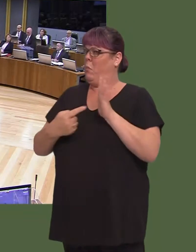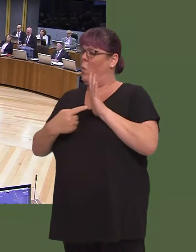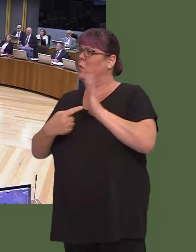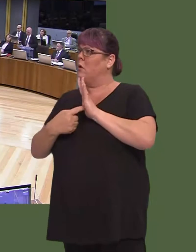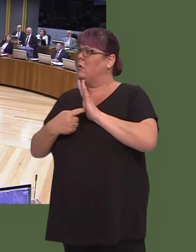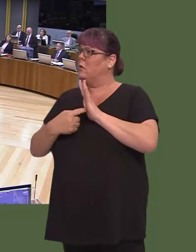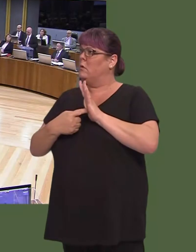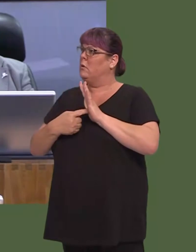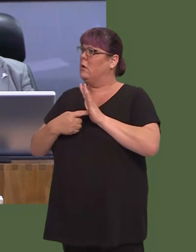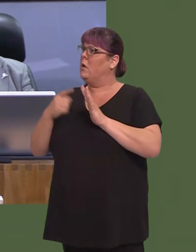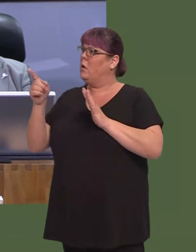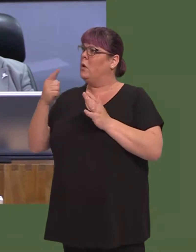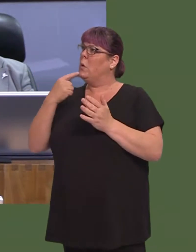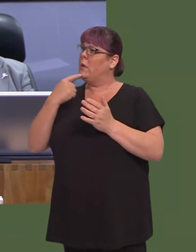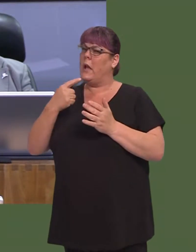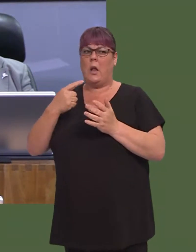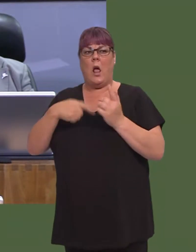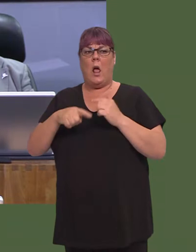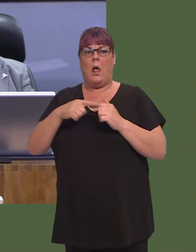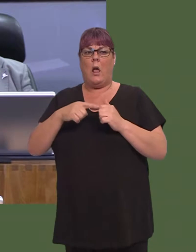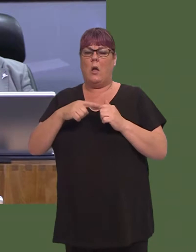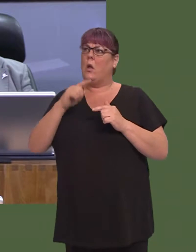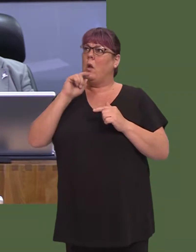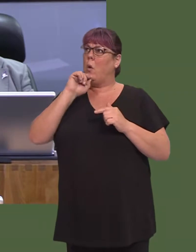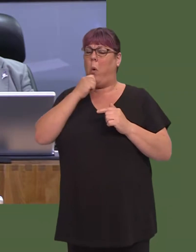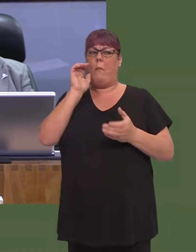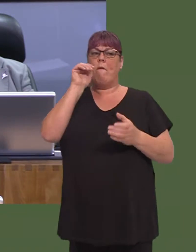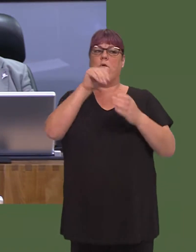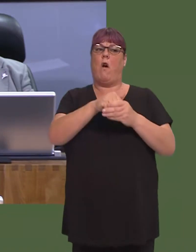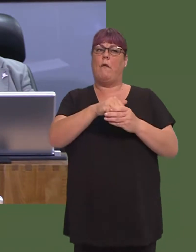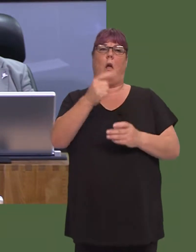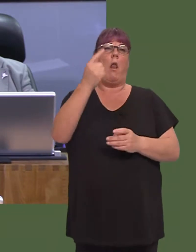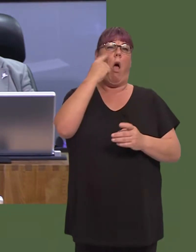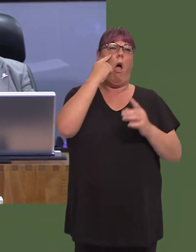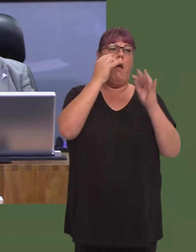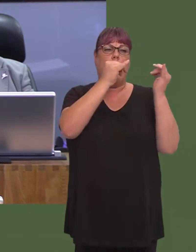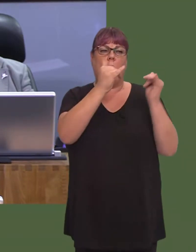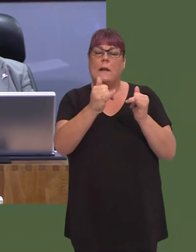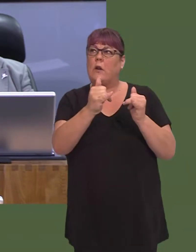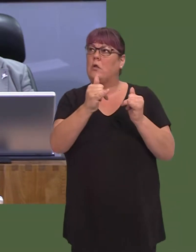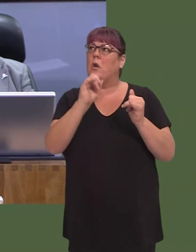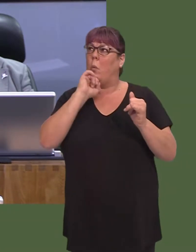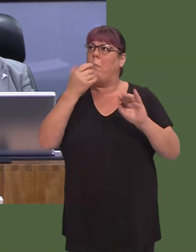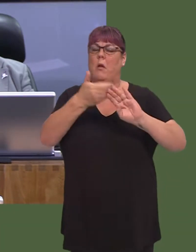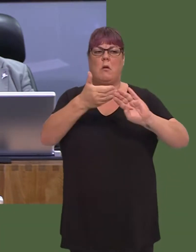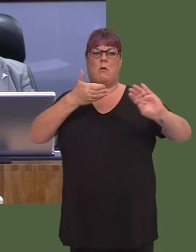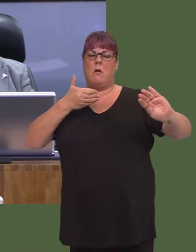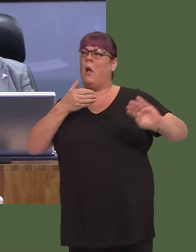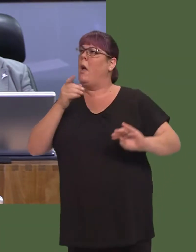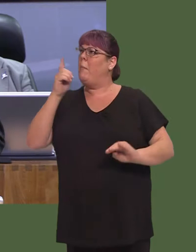that they'd otherwise have to pay, which makes it less attractive to go into work. Now, if